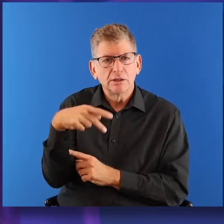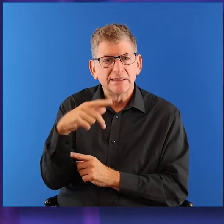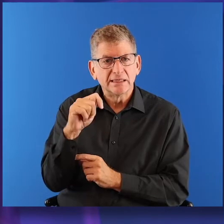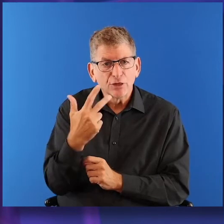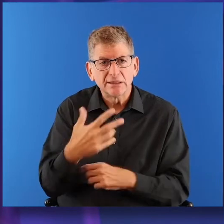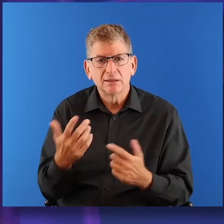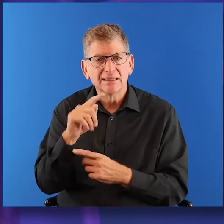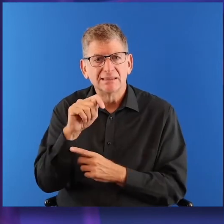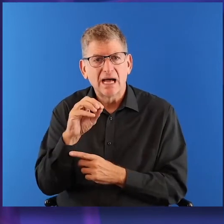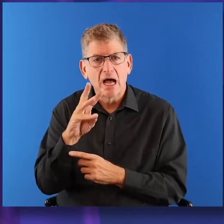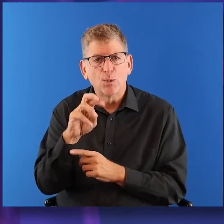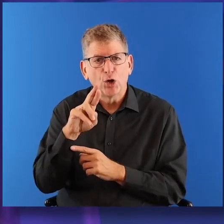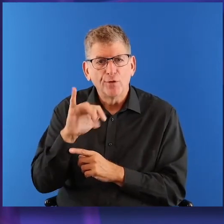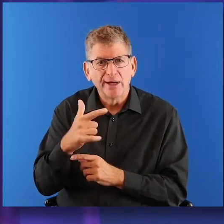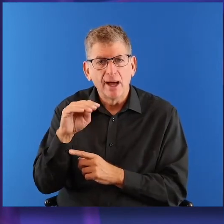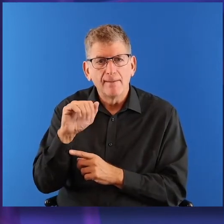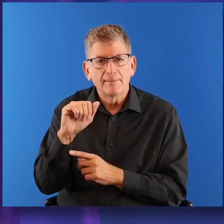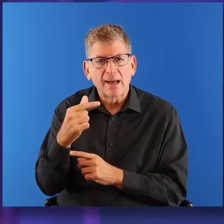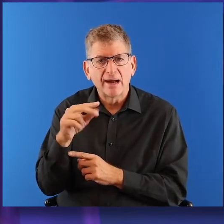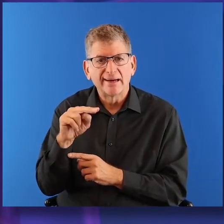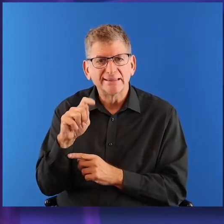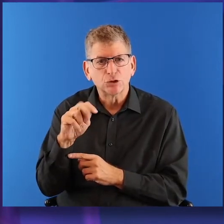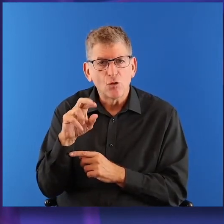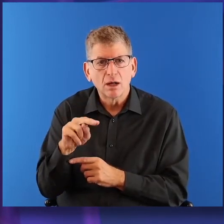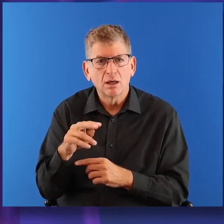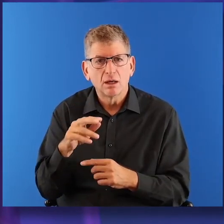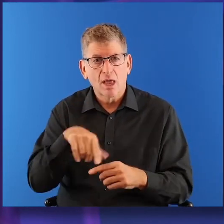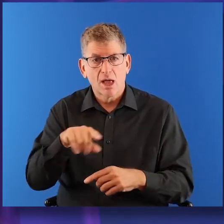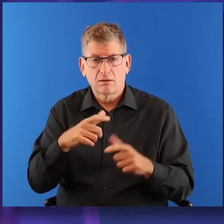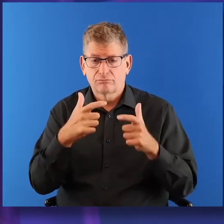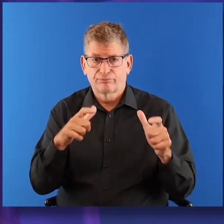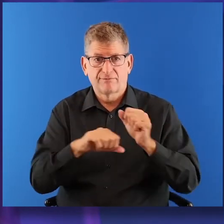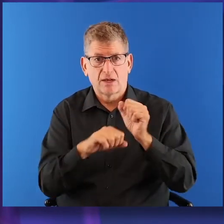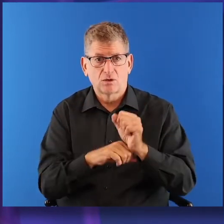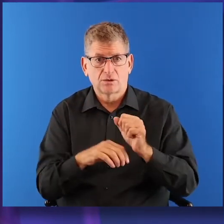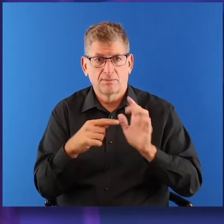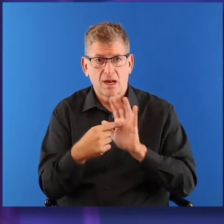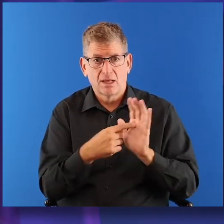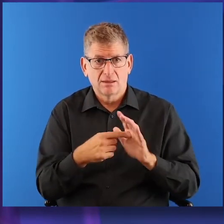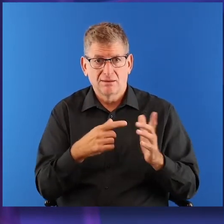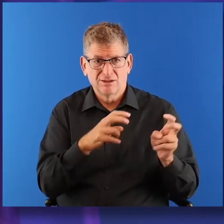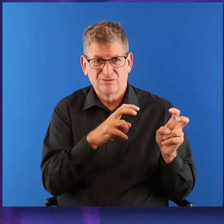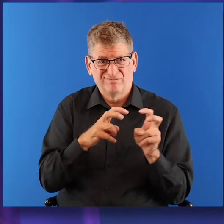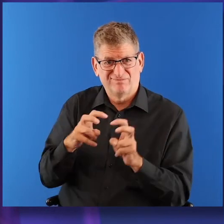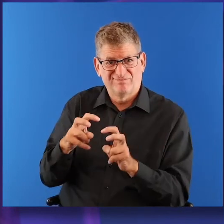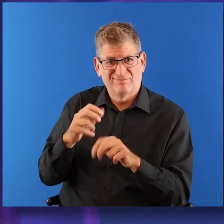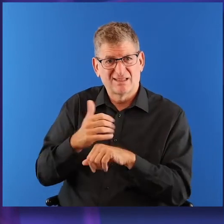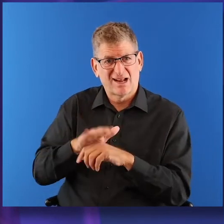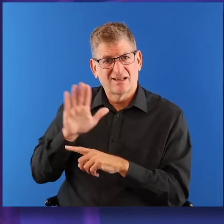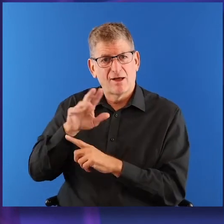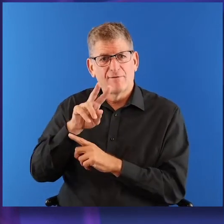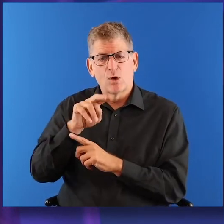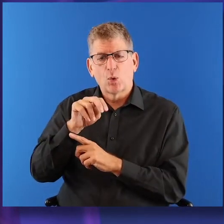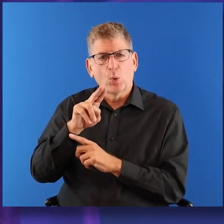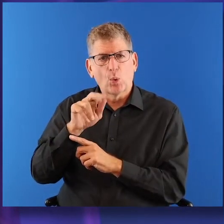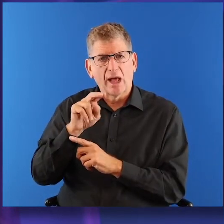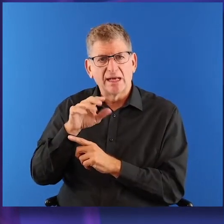these huge foundational models that are transferred trained on Nuances Vertical Data Corpus. Again, targeting